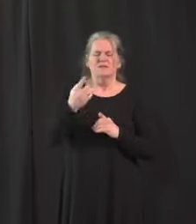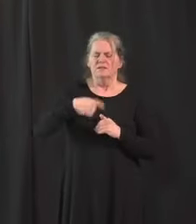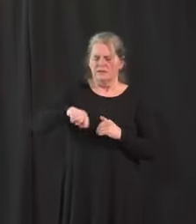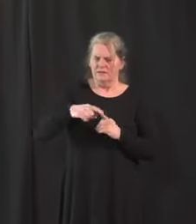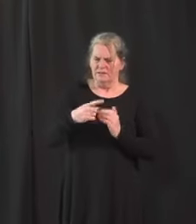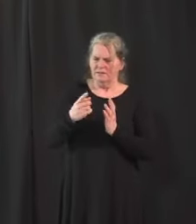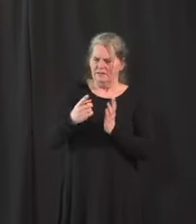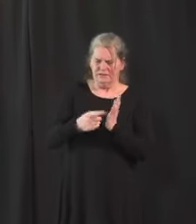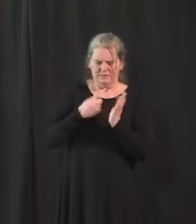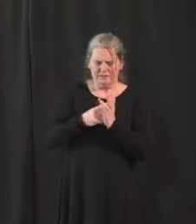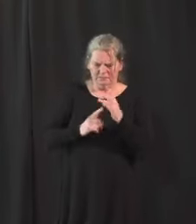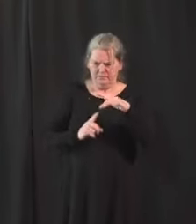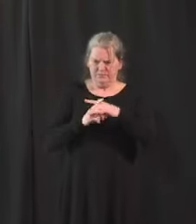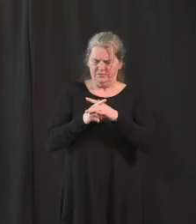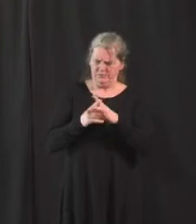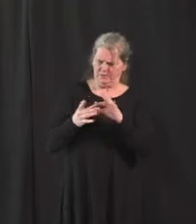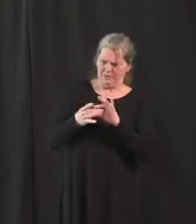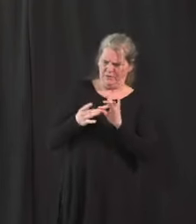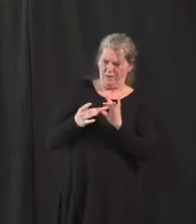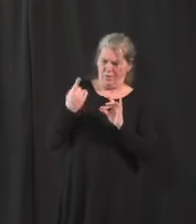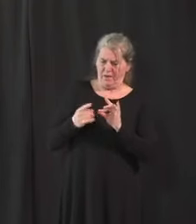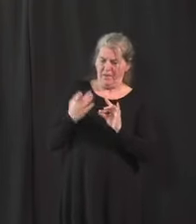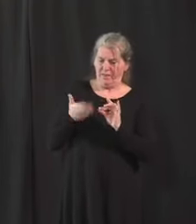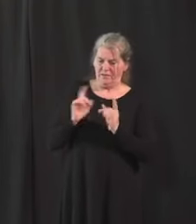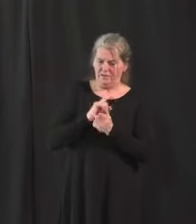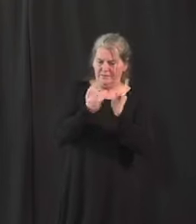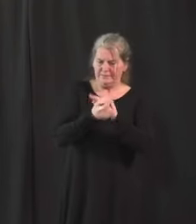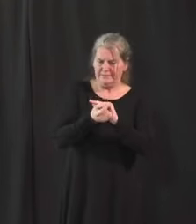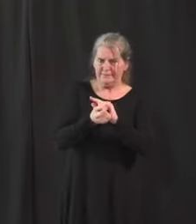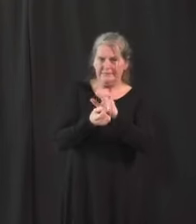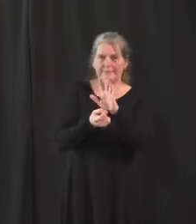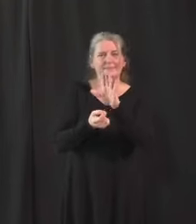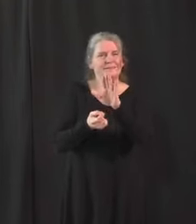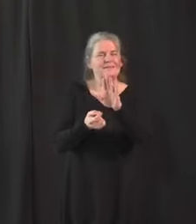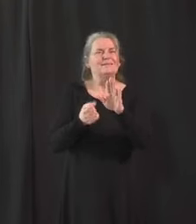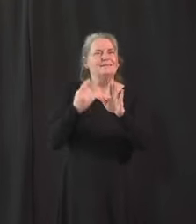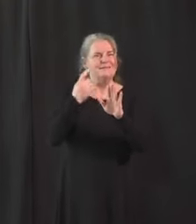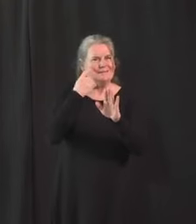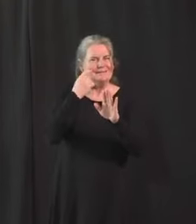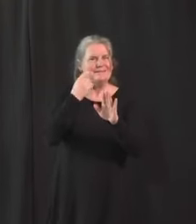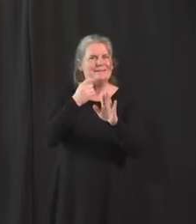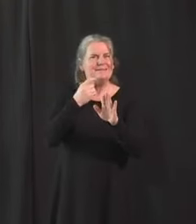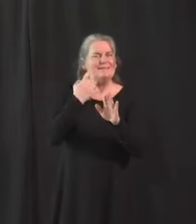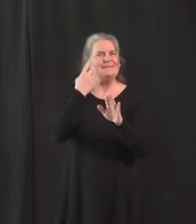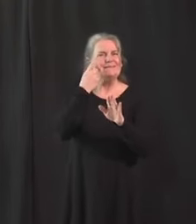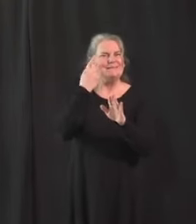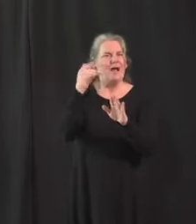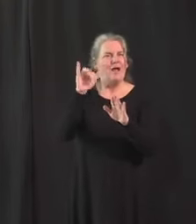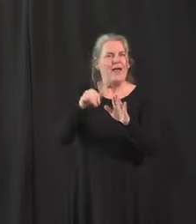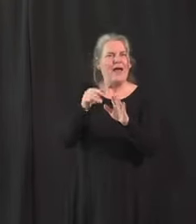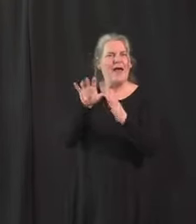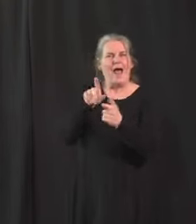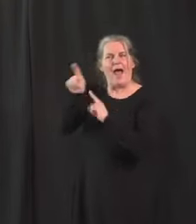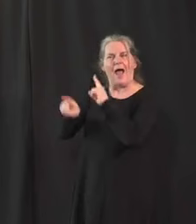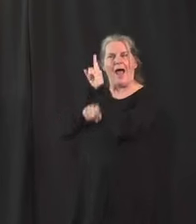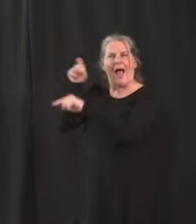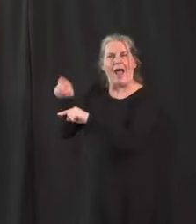MIGHT CHANGE. WE SAW THE MEDIA QUESTIONS TO THE PRIME MINISTER EXACTLY SAYING THAT THIS MORNING AS WELL.